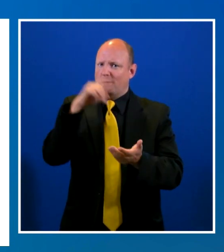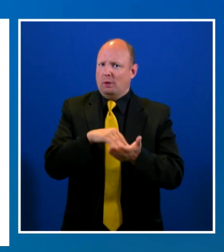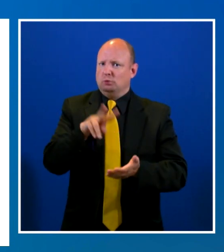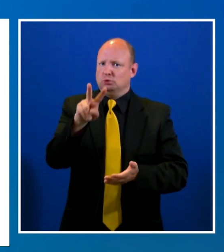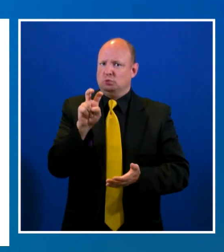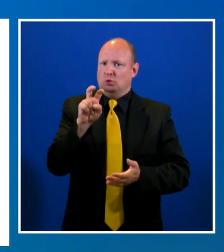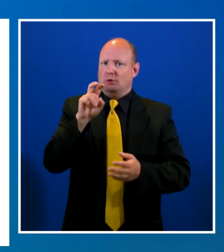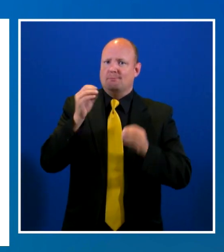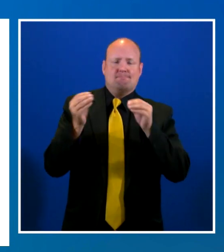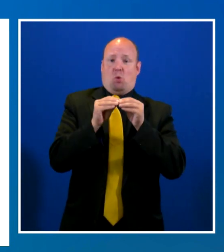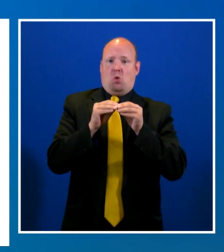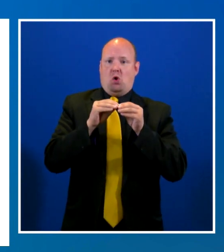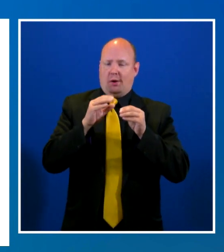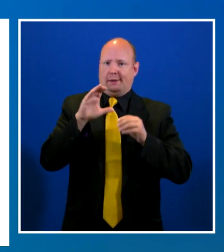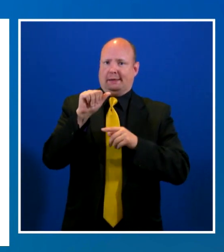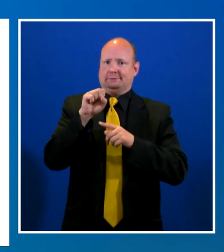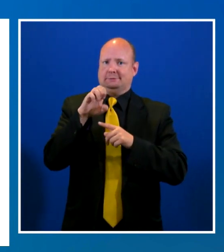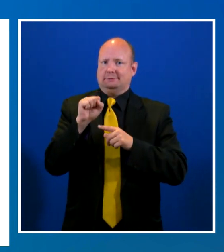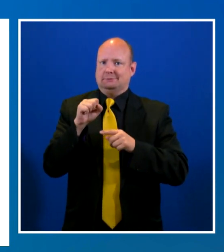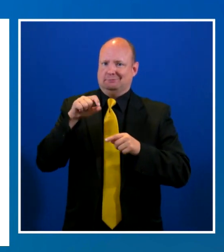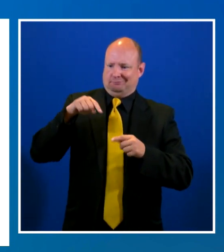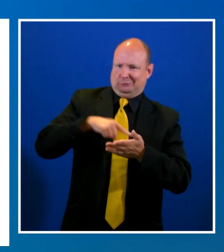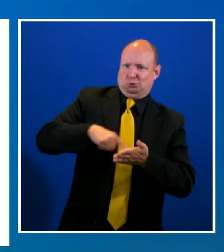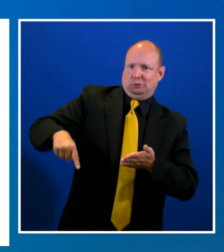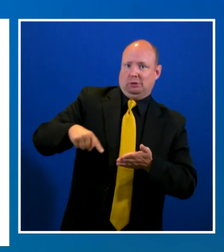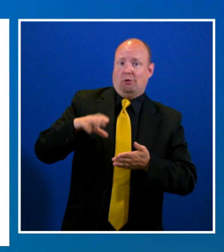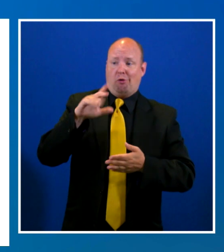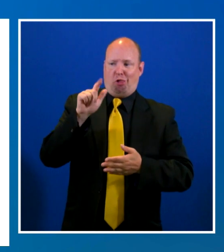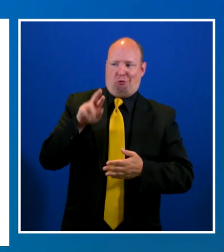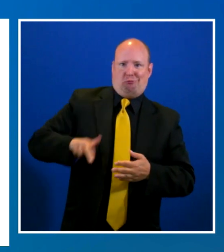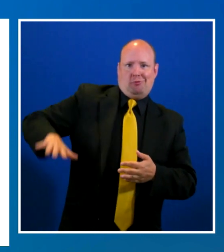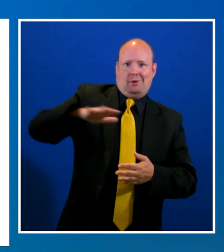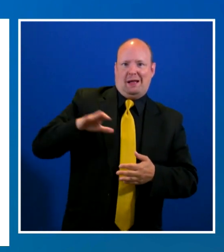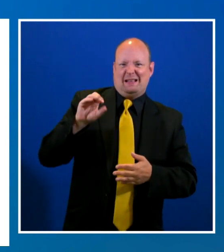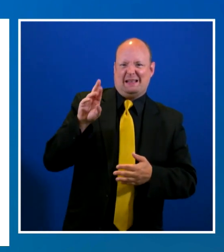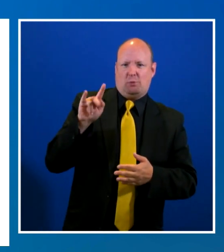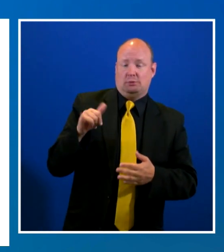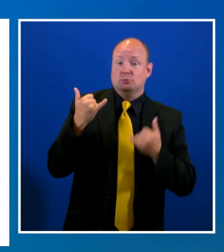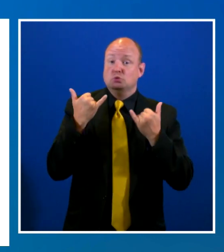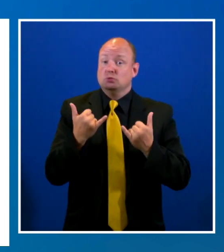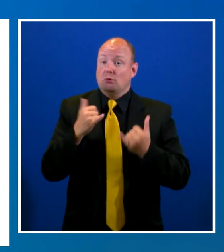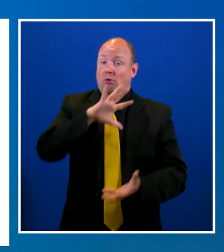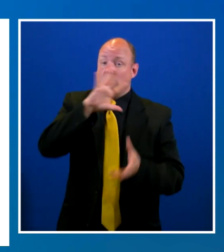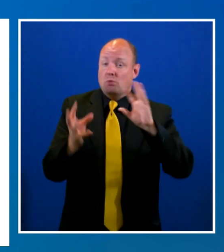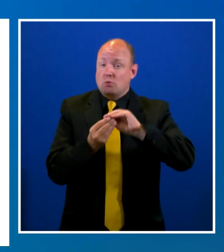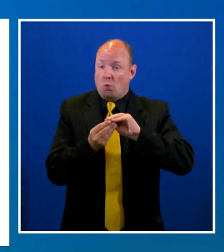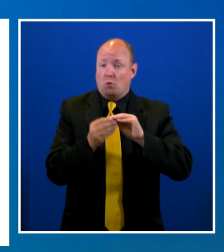County, bringing our current COVID case rate to 288 per